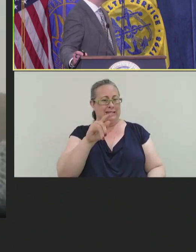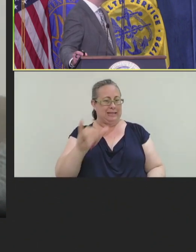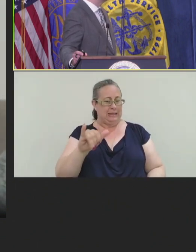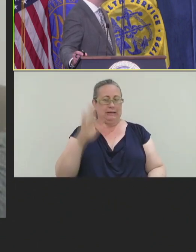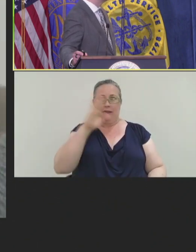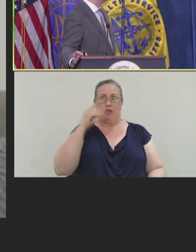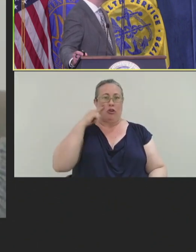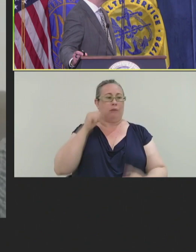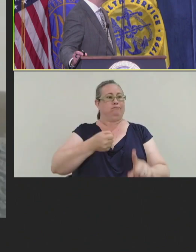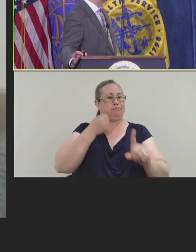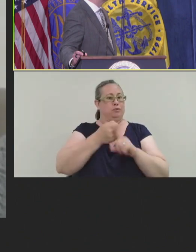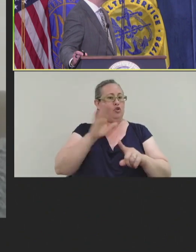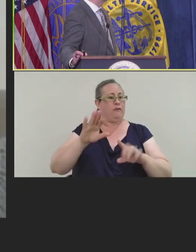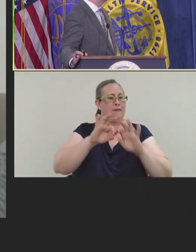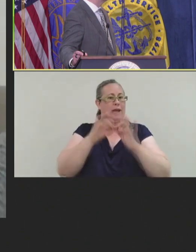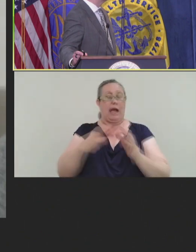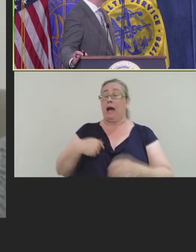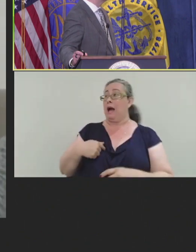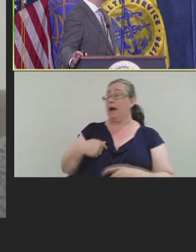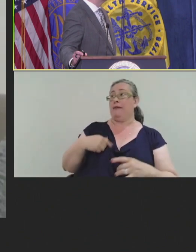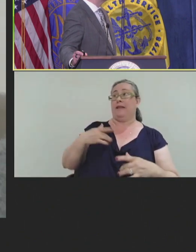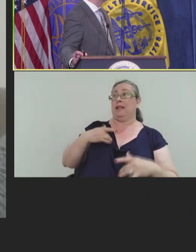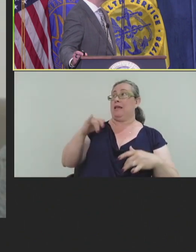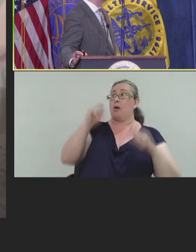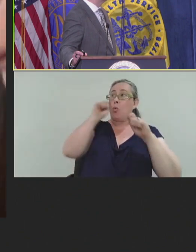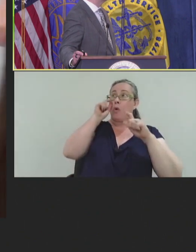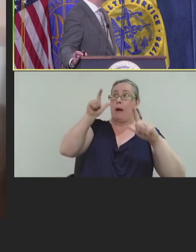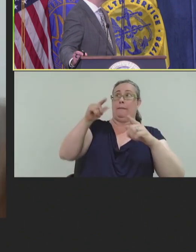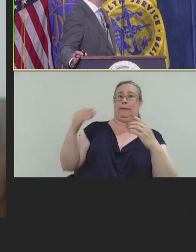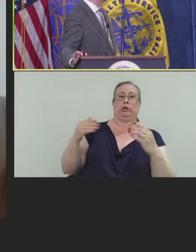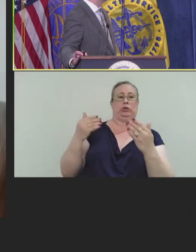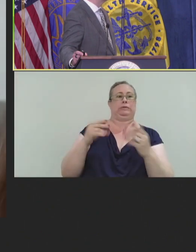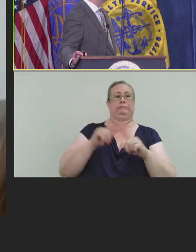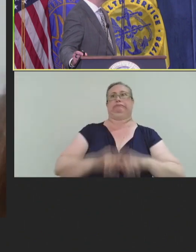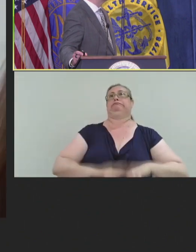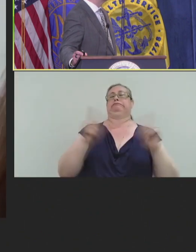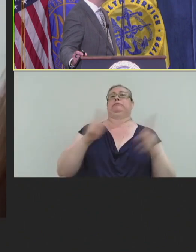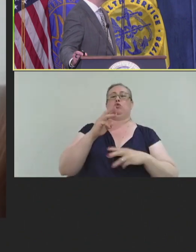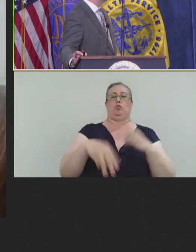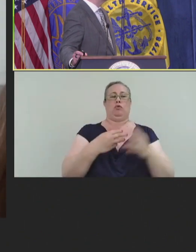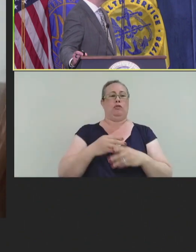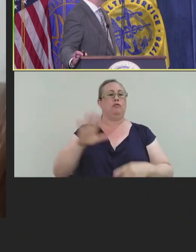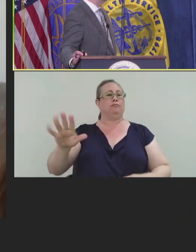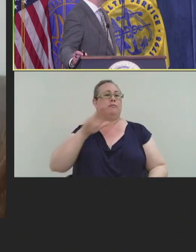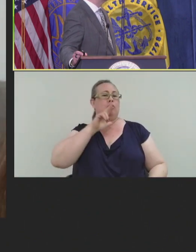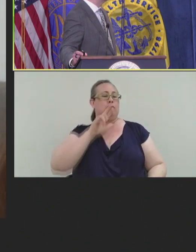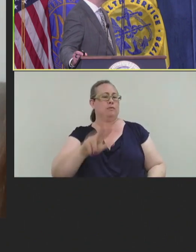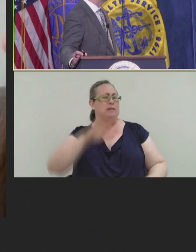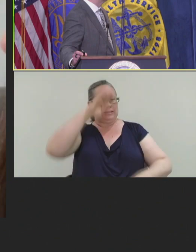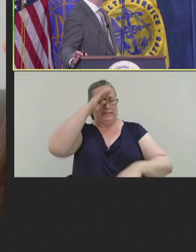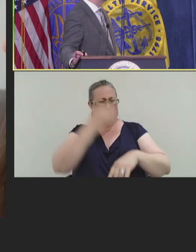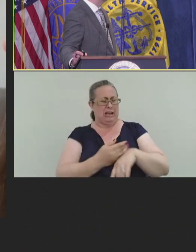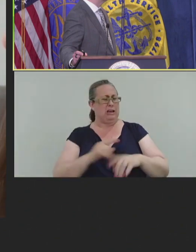Jessica Coletti: I feel like I've woken up in a -- like an -- a different world. Ravi Baichwal: Her three-year-old son, Vincent, started feeling sick last Wednesday.